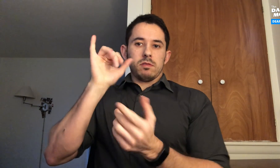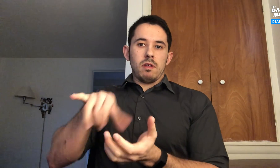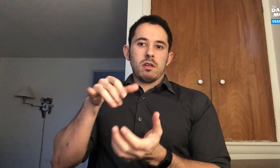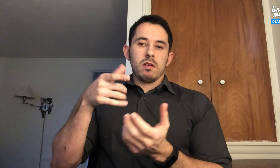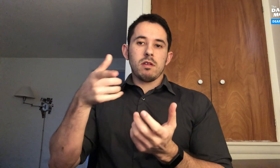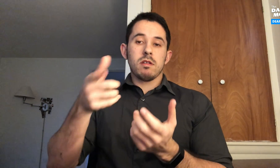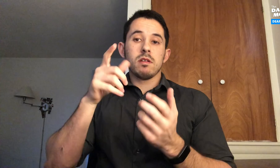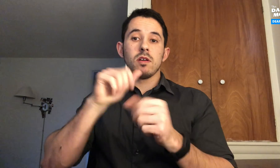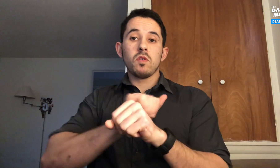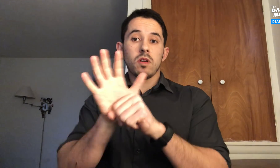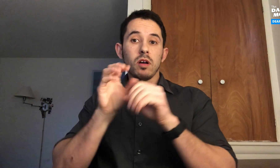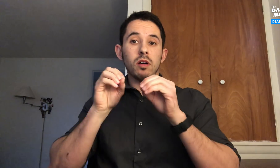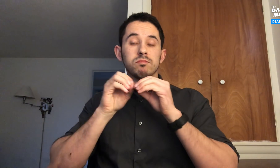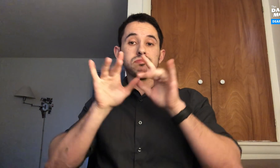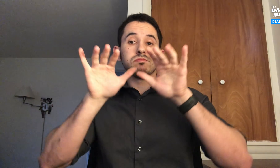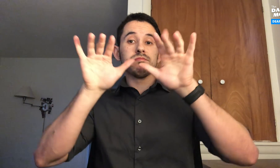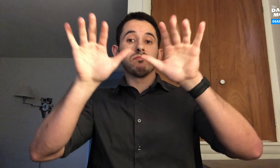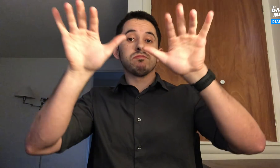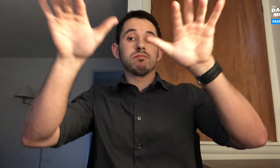It found that the coronavirus can stay in